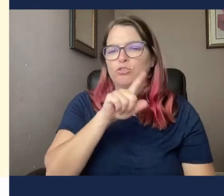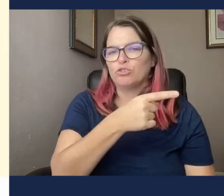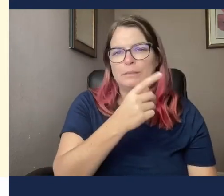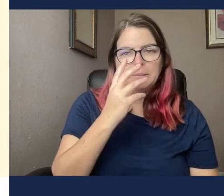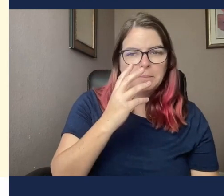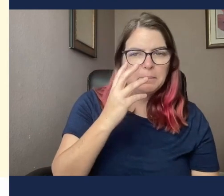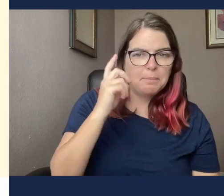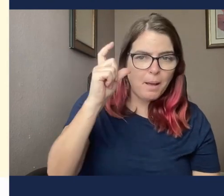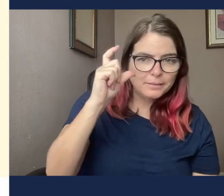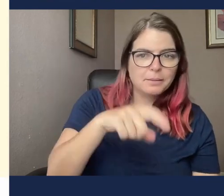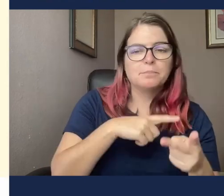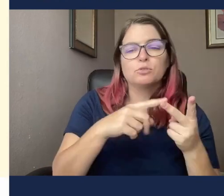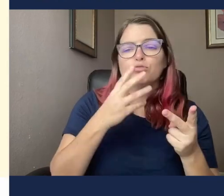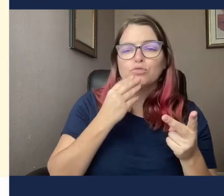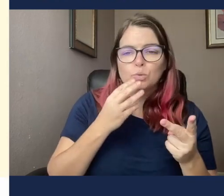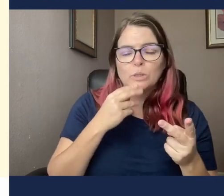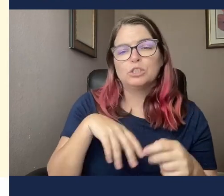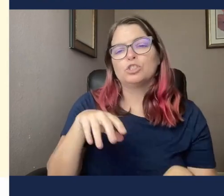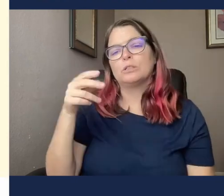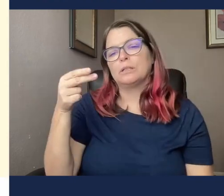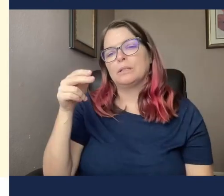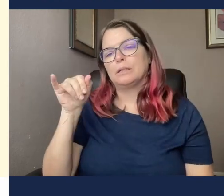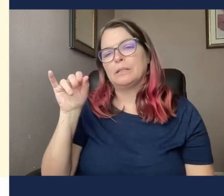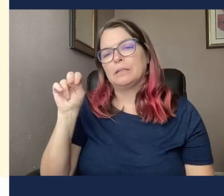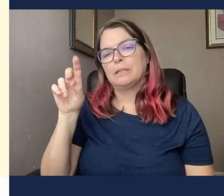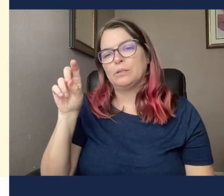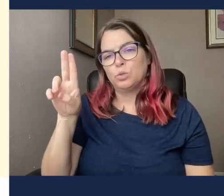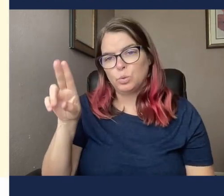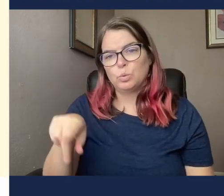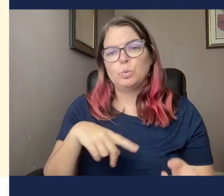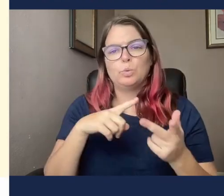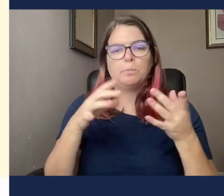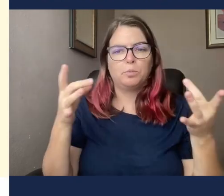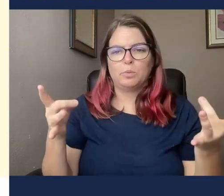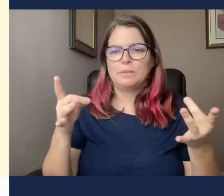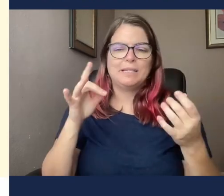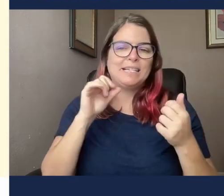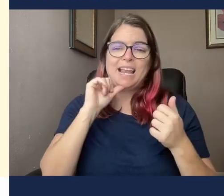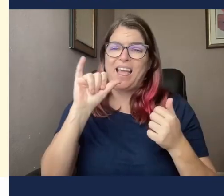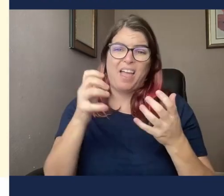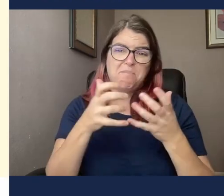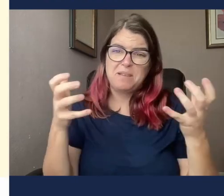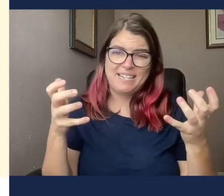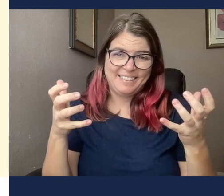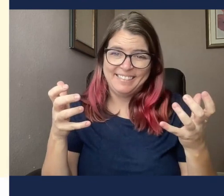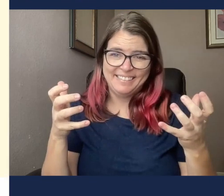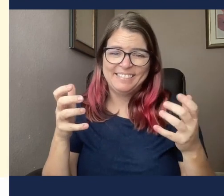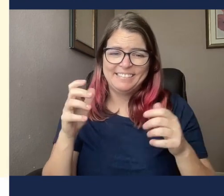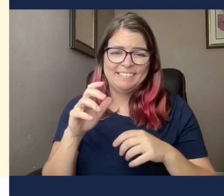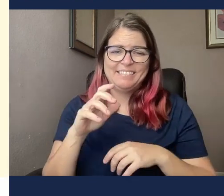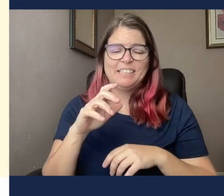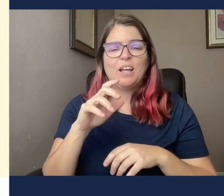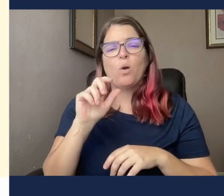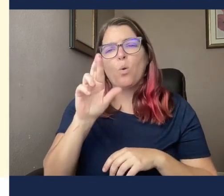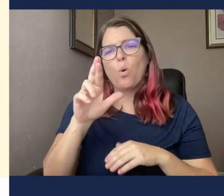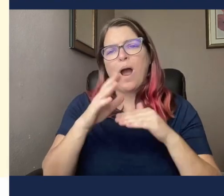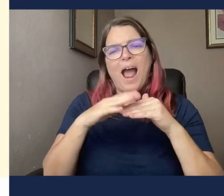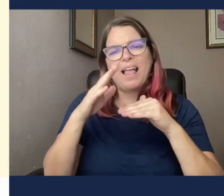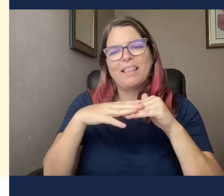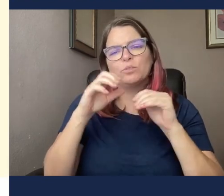get through. The first question: How can we build cultural bridges between Muslims, Jews,